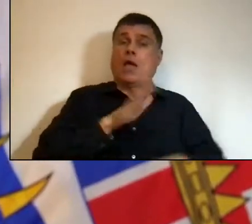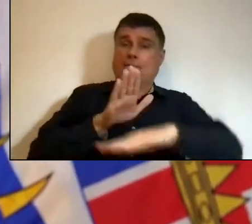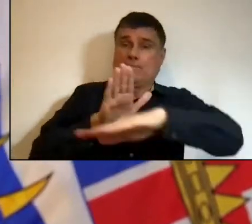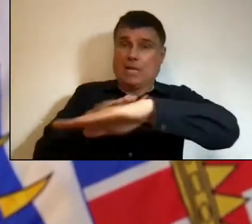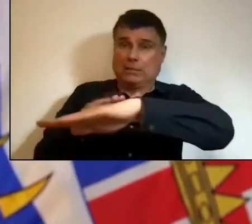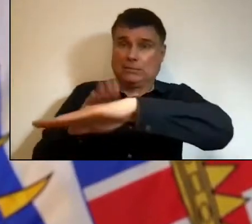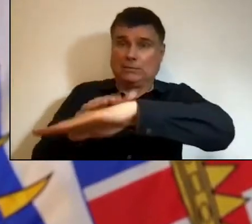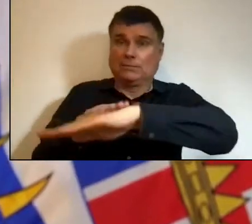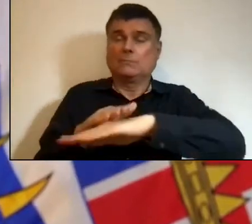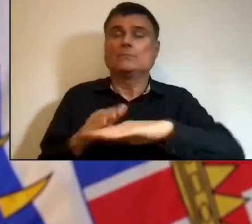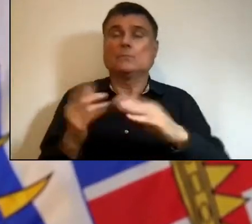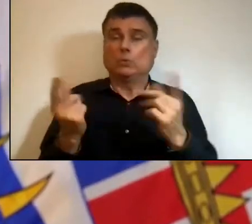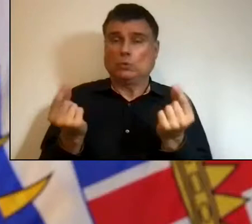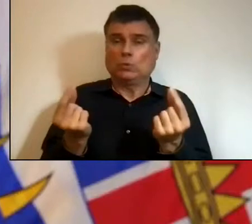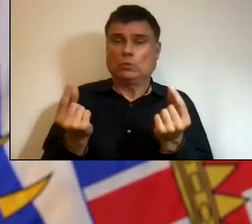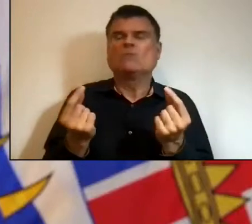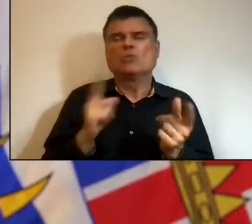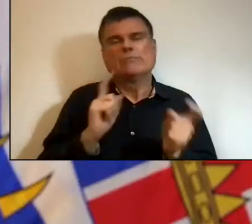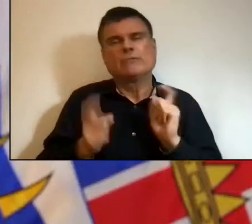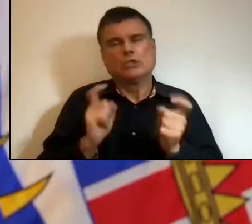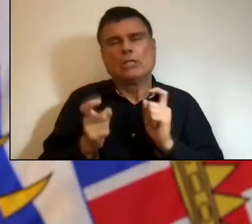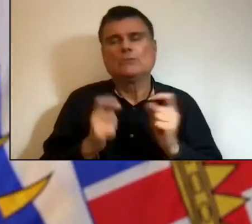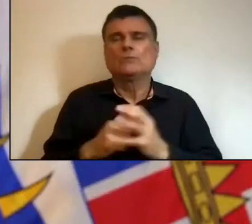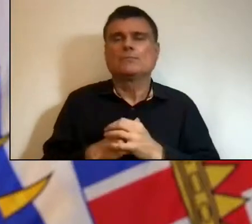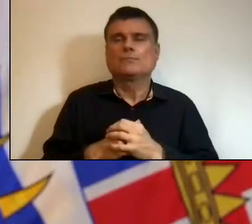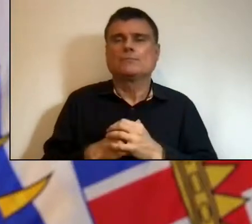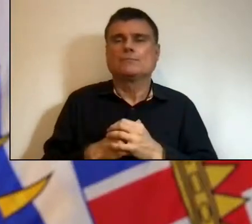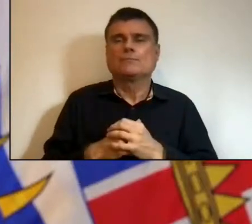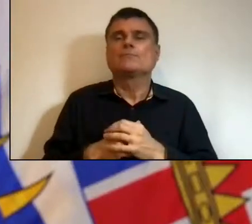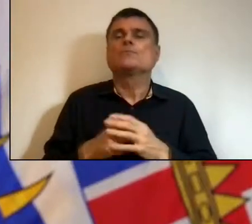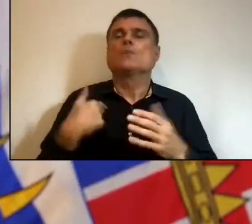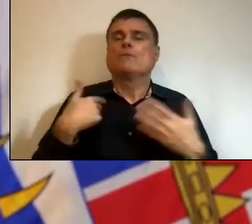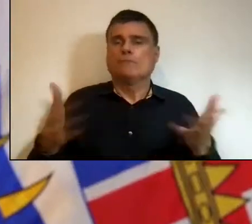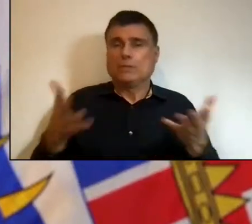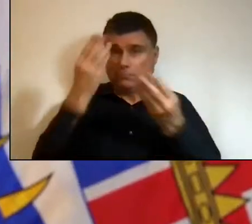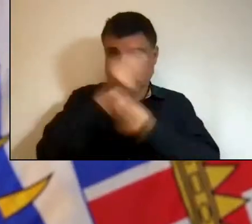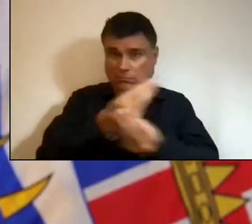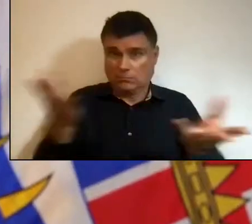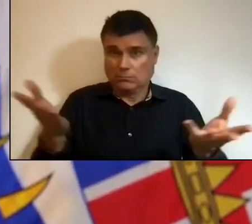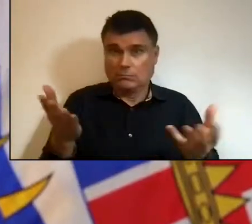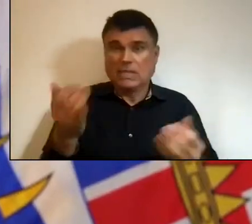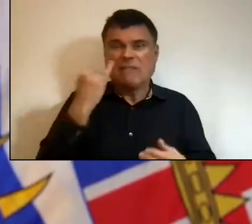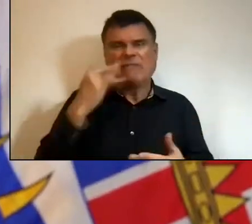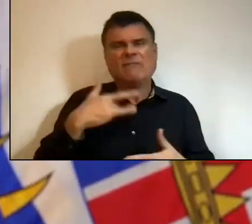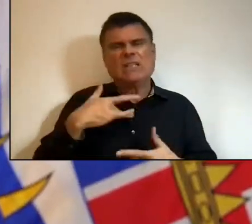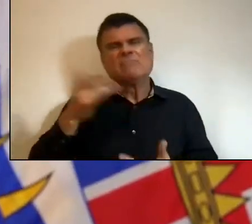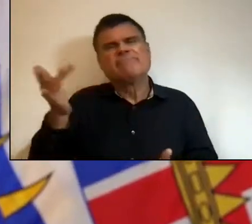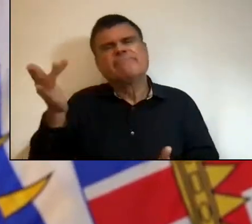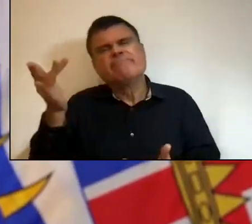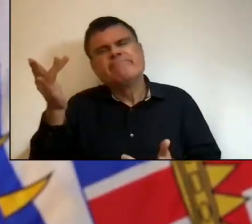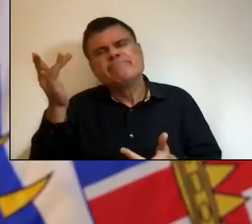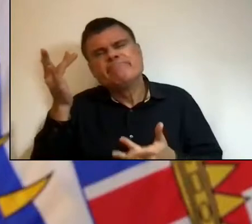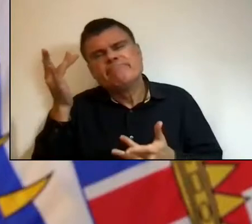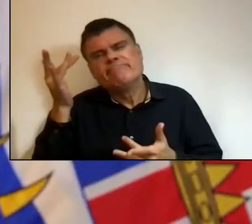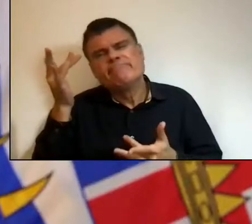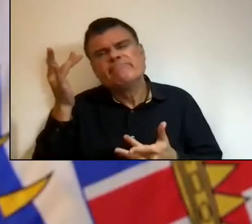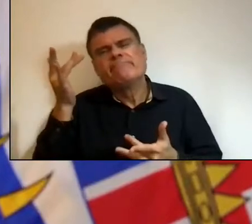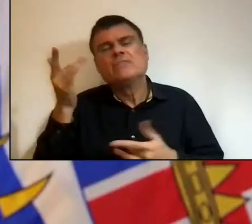you're mild symptoms, particularly if you don't have underlying risk factors in your vaccinated than self isolation,